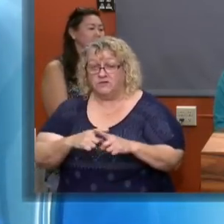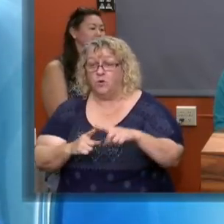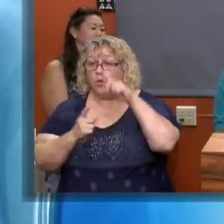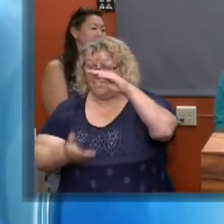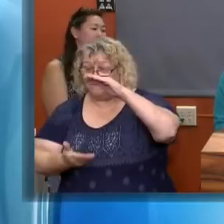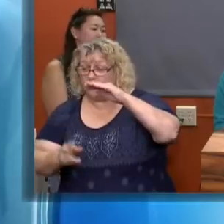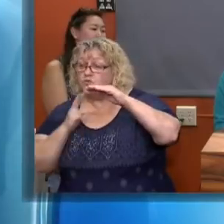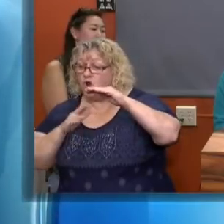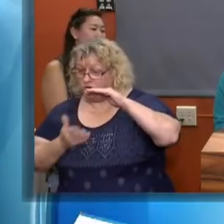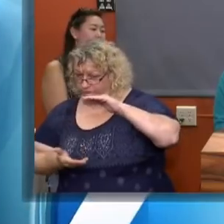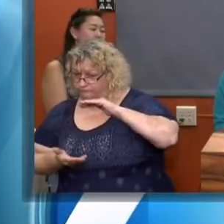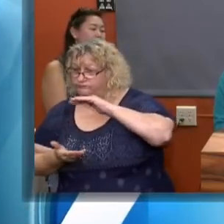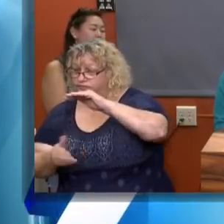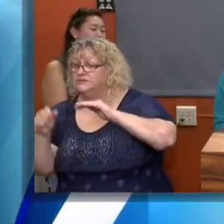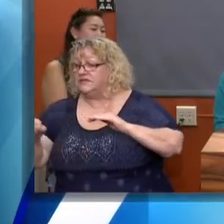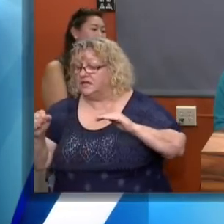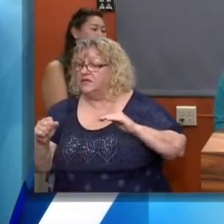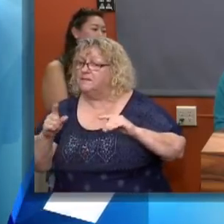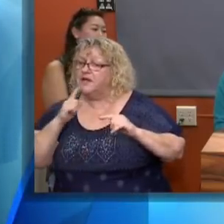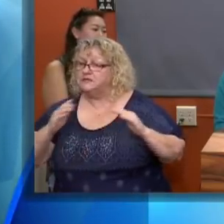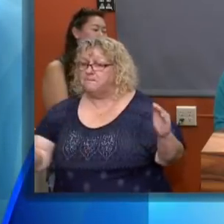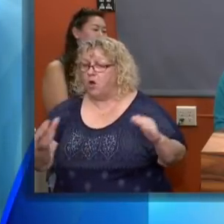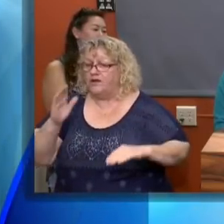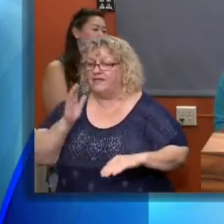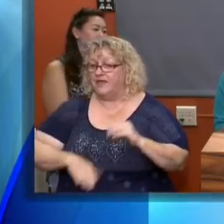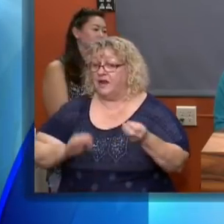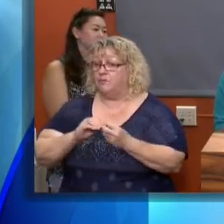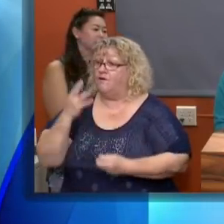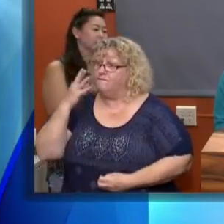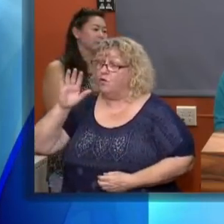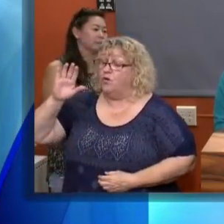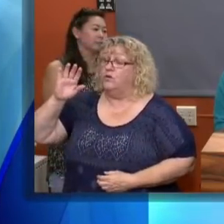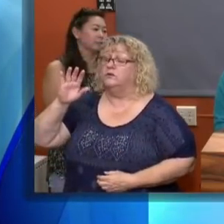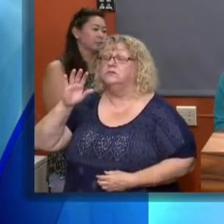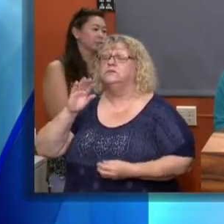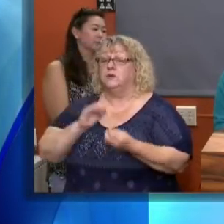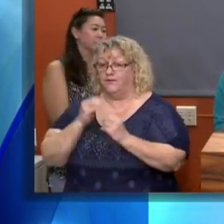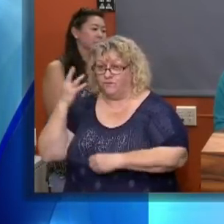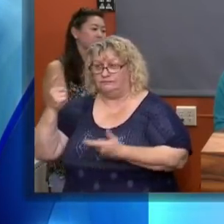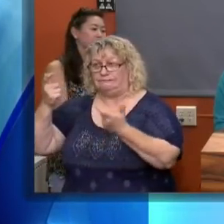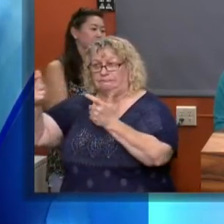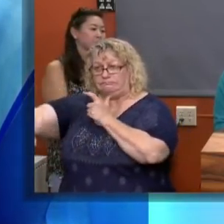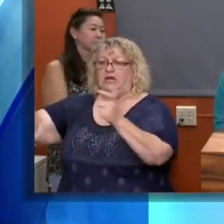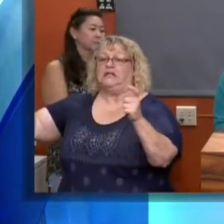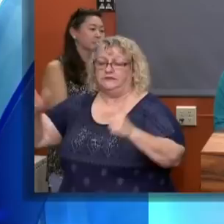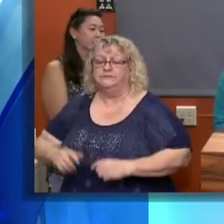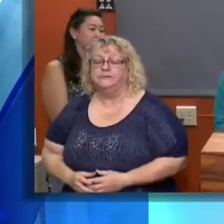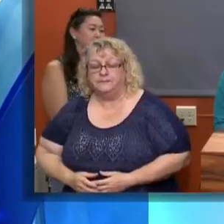OF WATER? IT IS SUBSTANTIAL AMOUNT OF WATER.